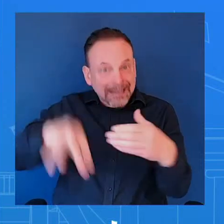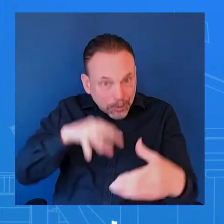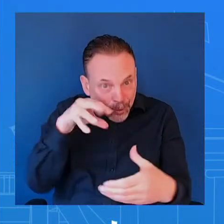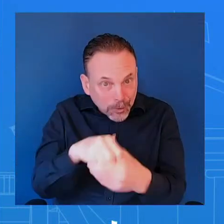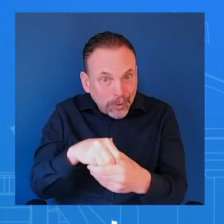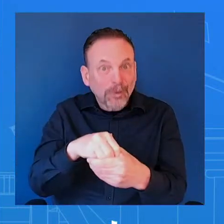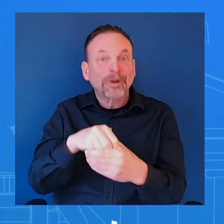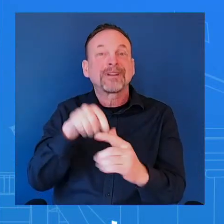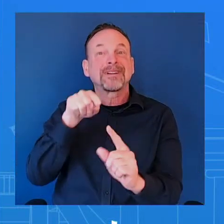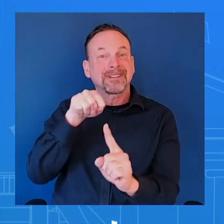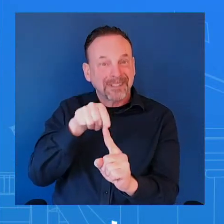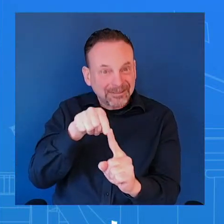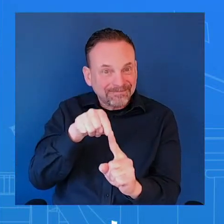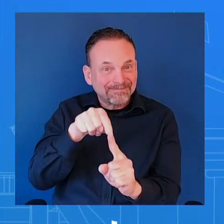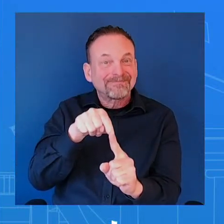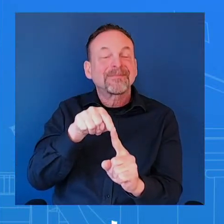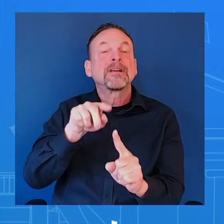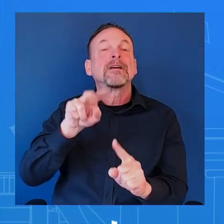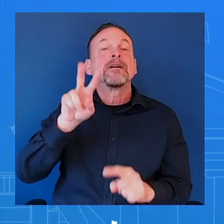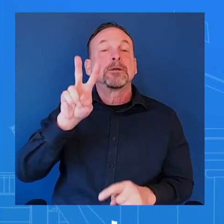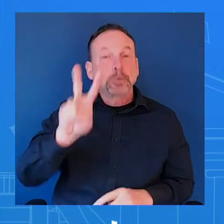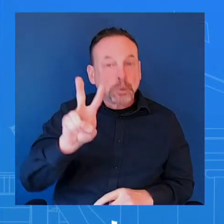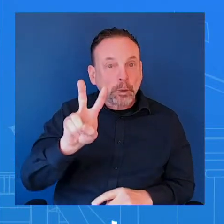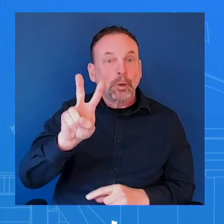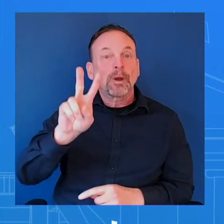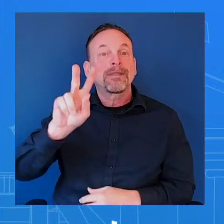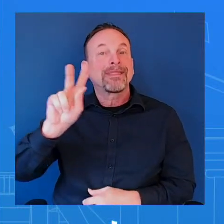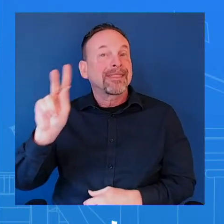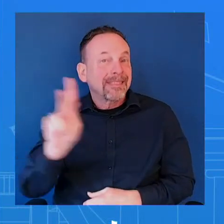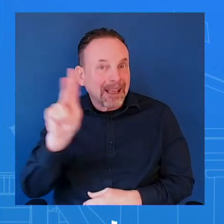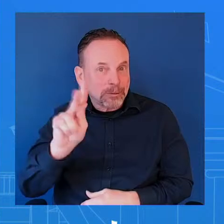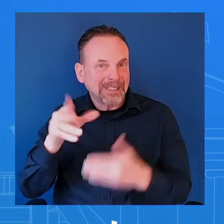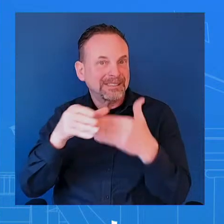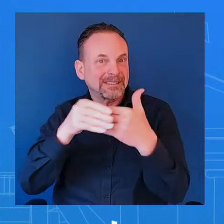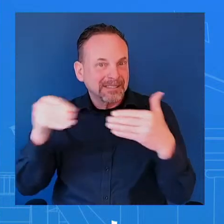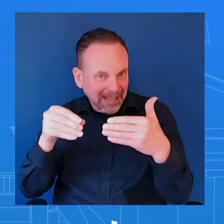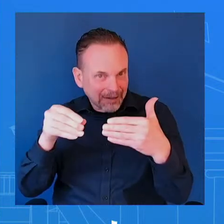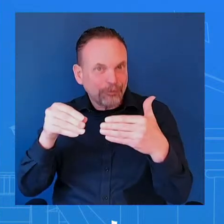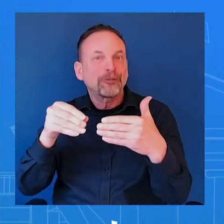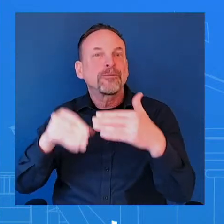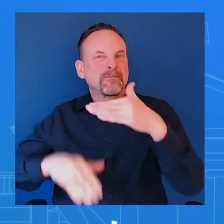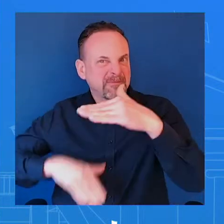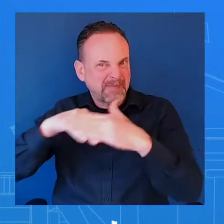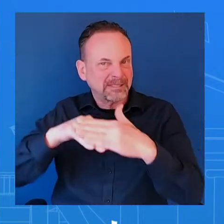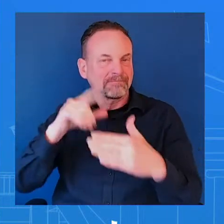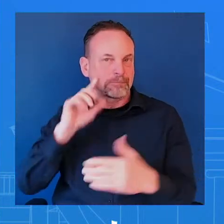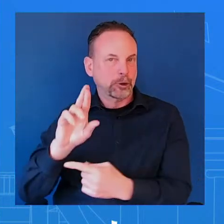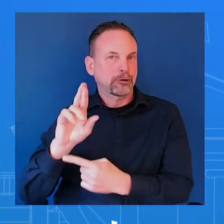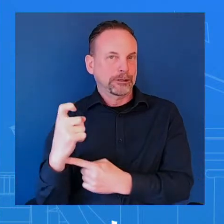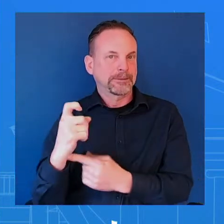is in stark contrast to what congressional Republicans have proposed. They are still working to repeal